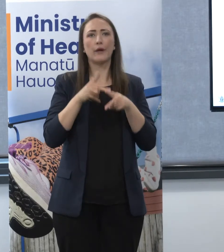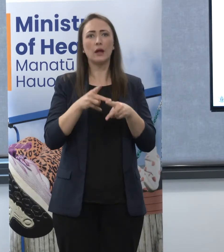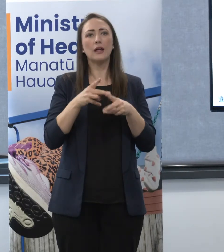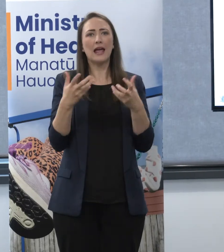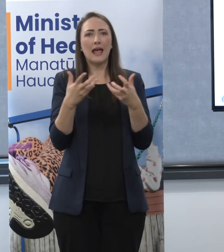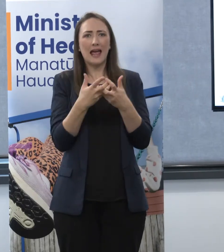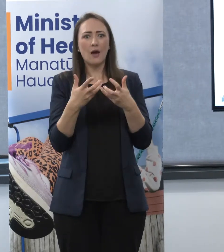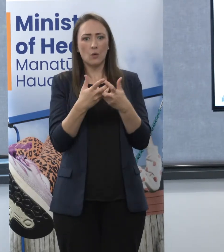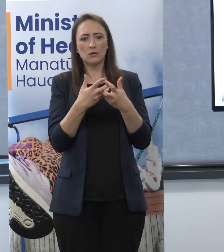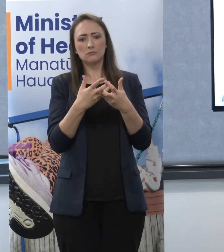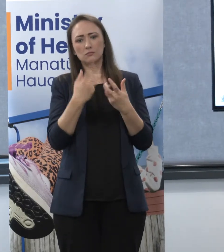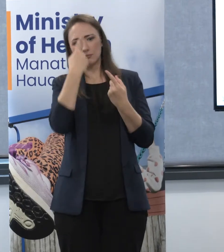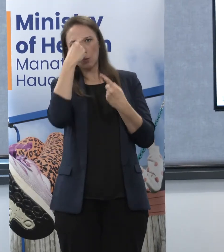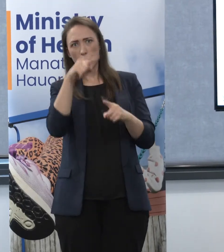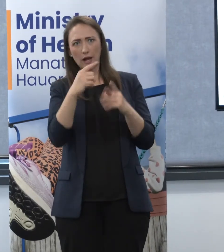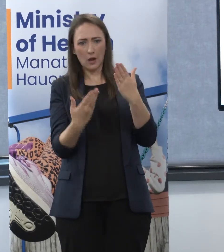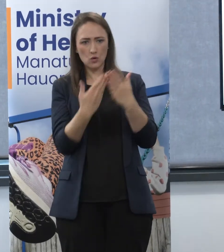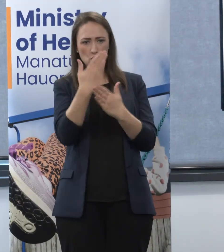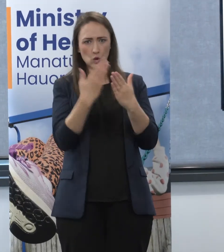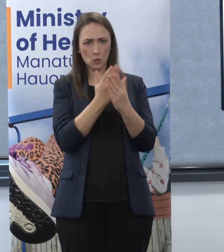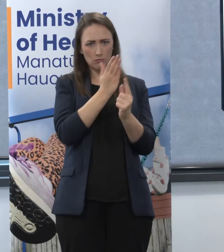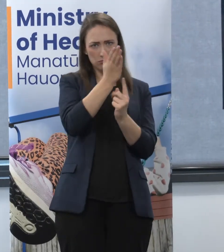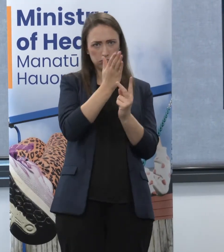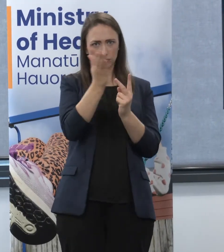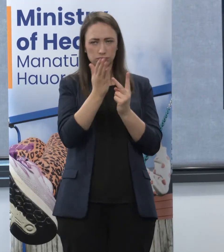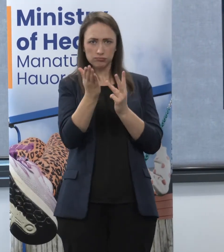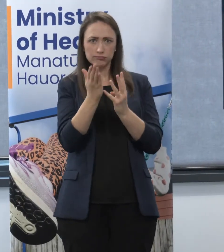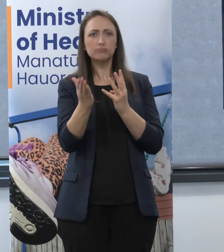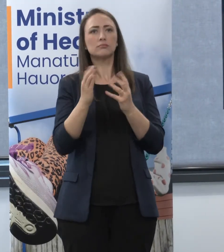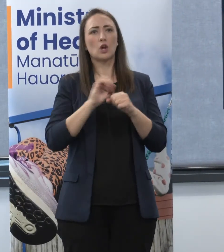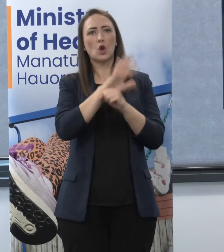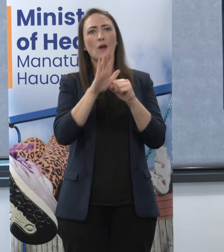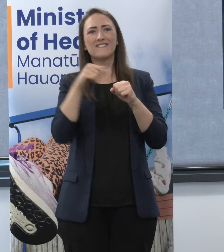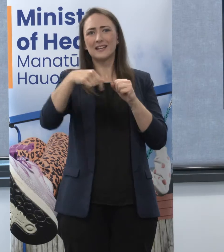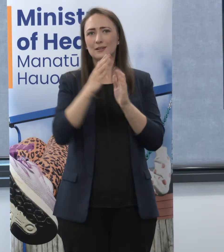border variance surveillance approach, which is so